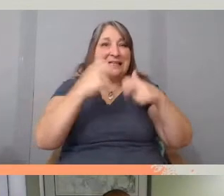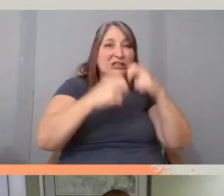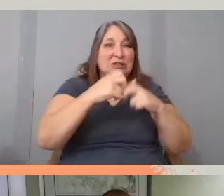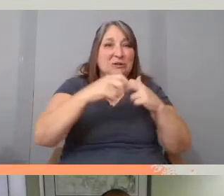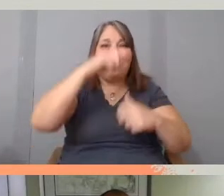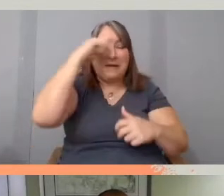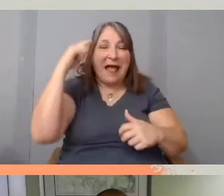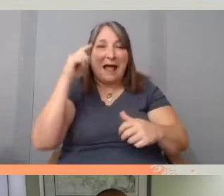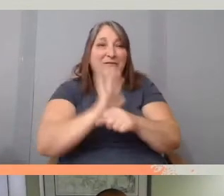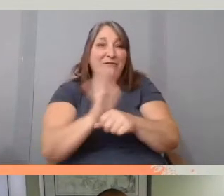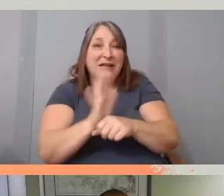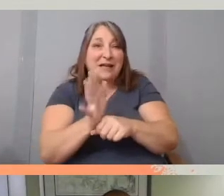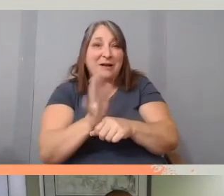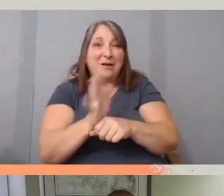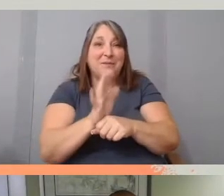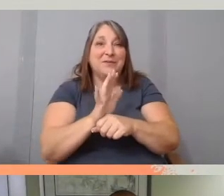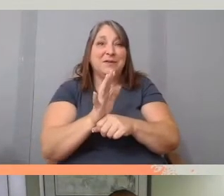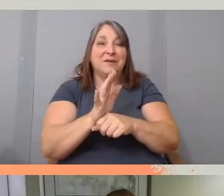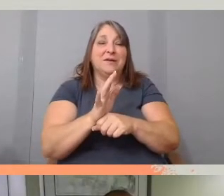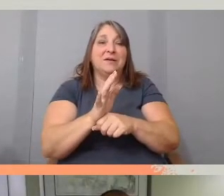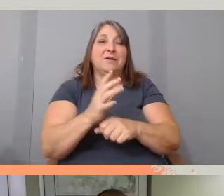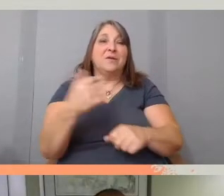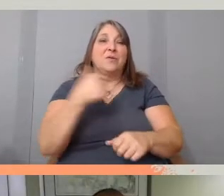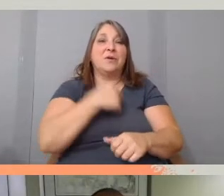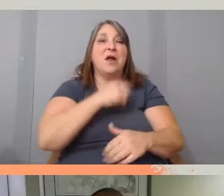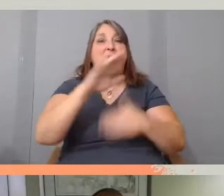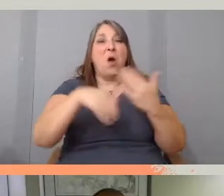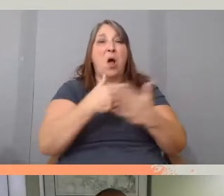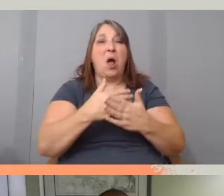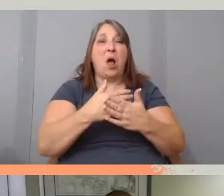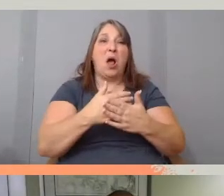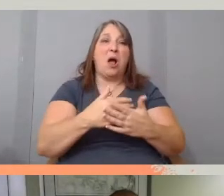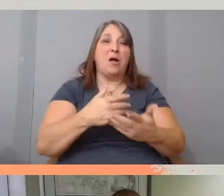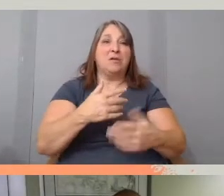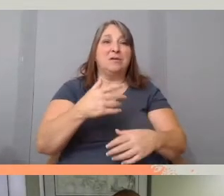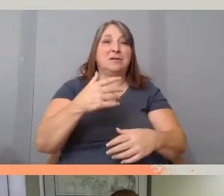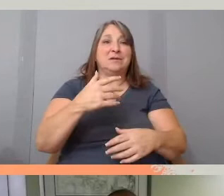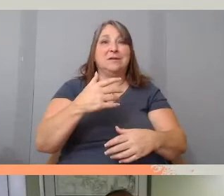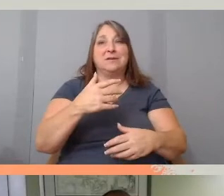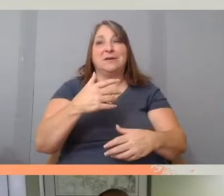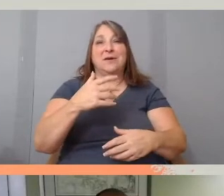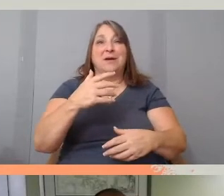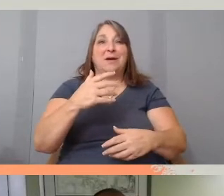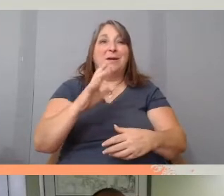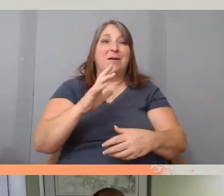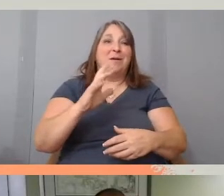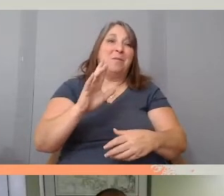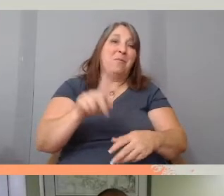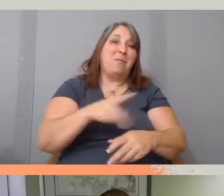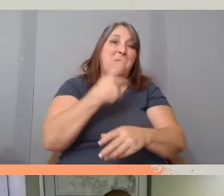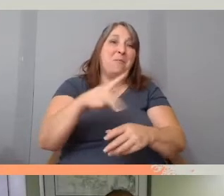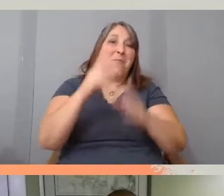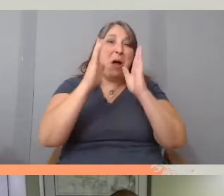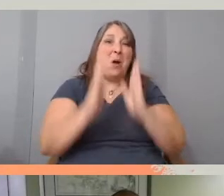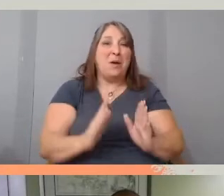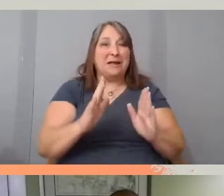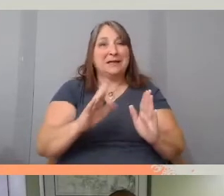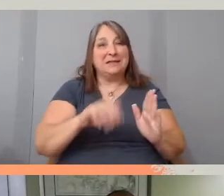You know, we're all like nerds or poets or like, whatever it is. So that's just like a few of my thoughts on like mentorship